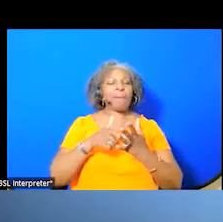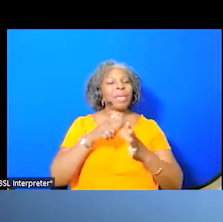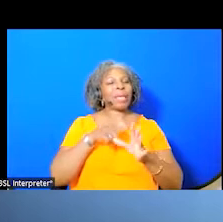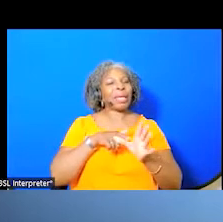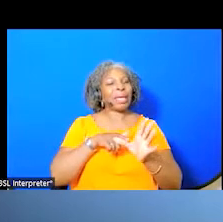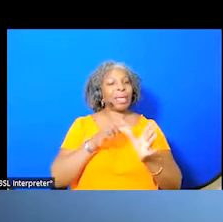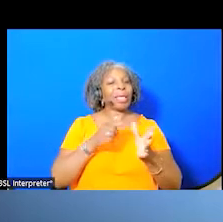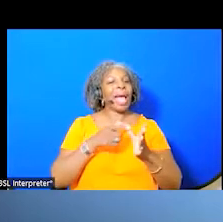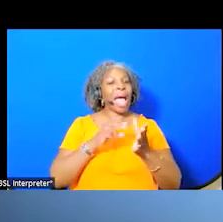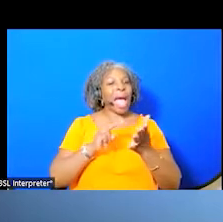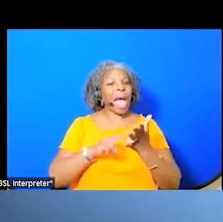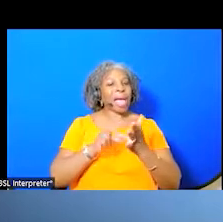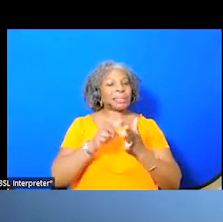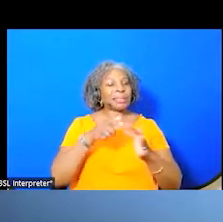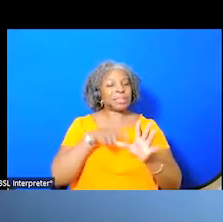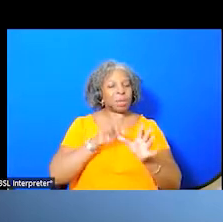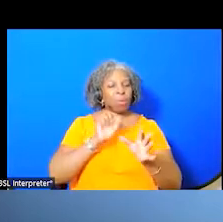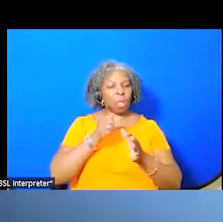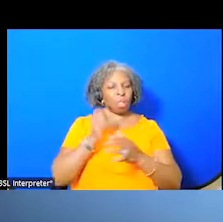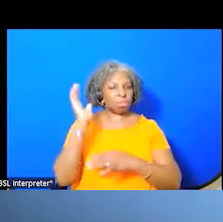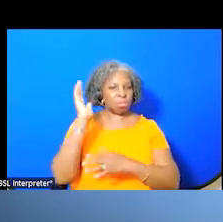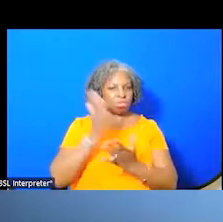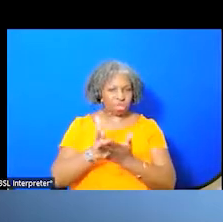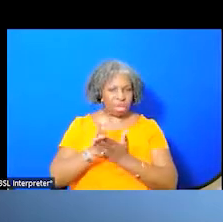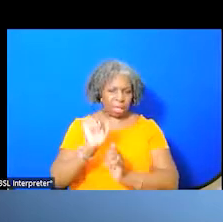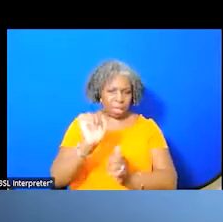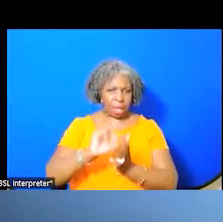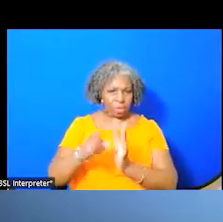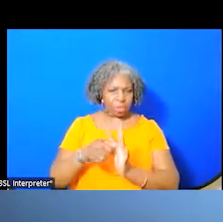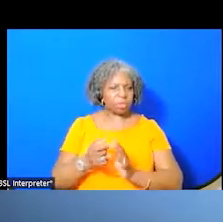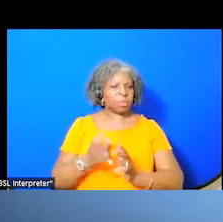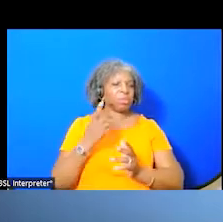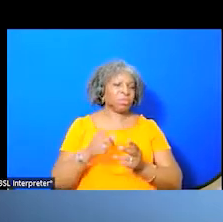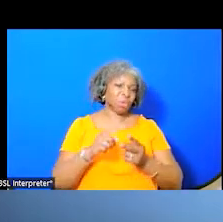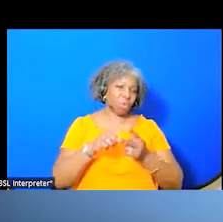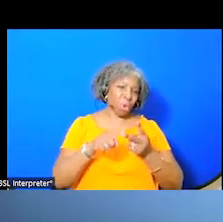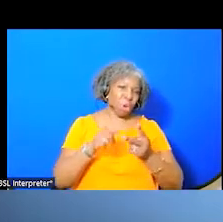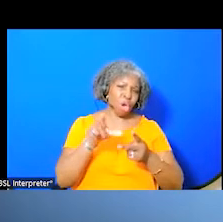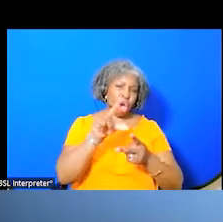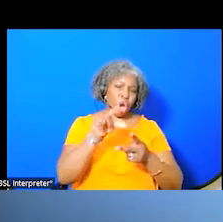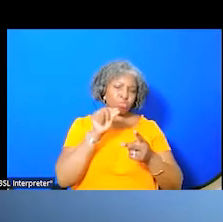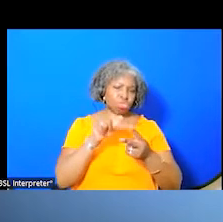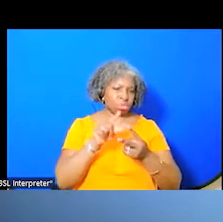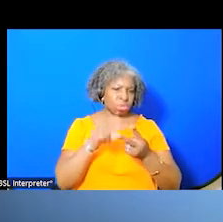And so, we have a couple of options. One option is that we could sit back and listen like a normal kind of Q&A.